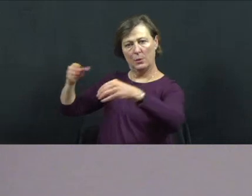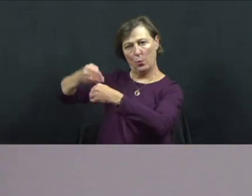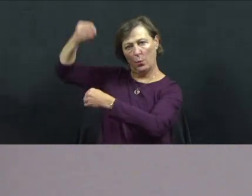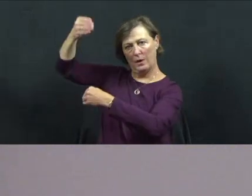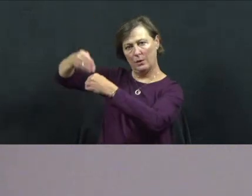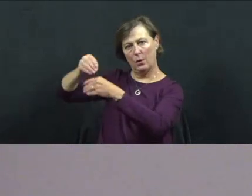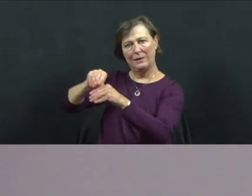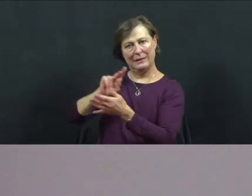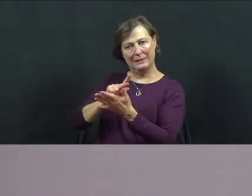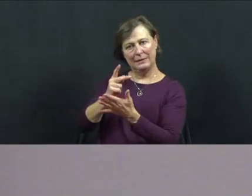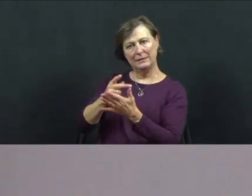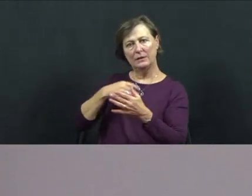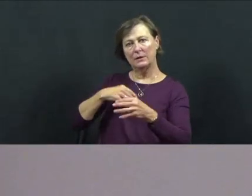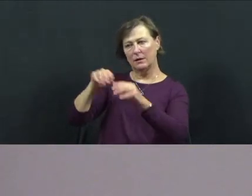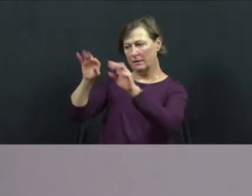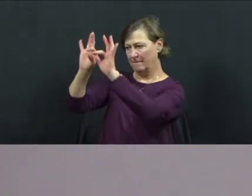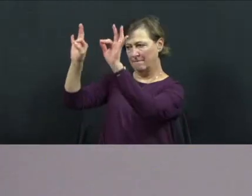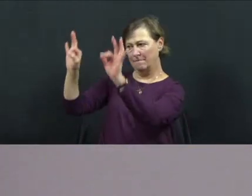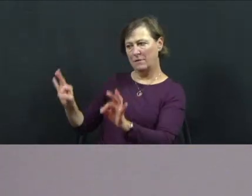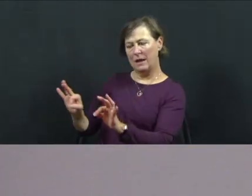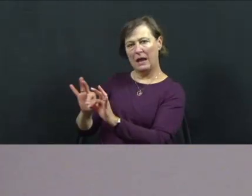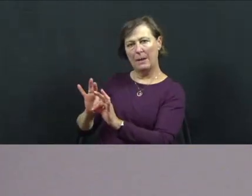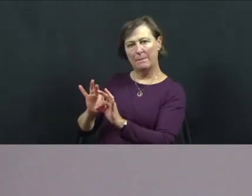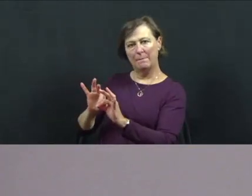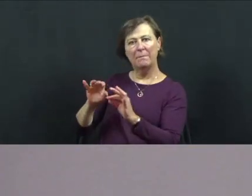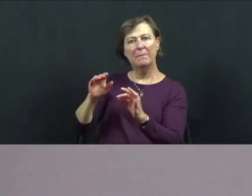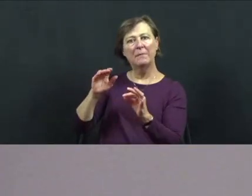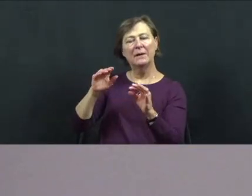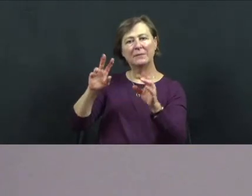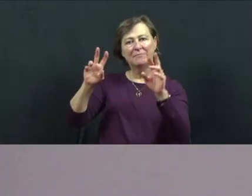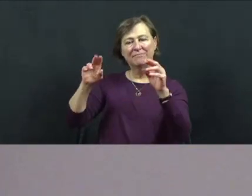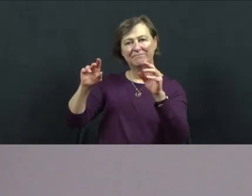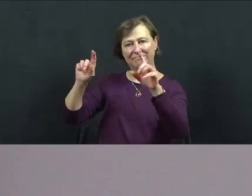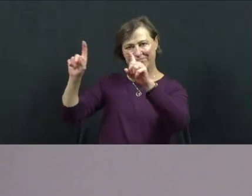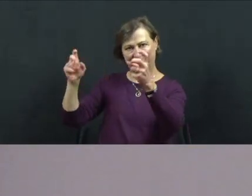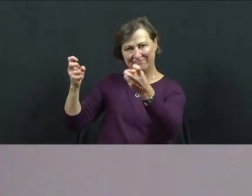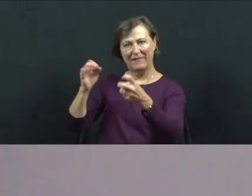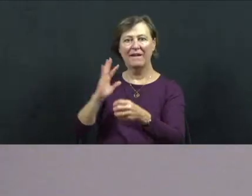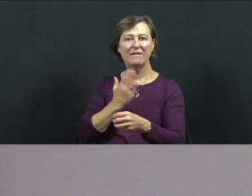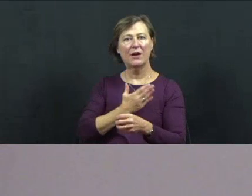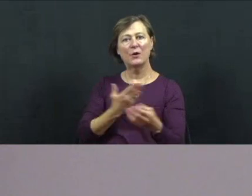of our closing words, and while I don't typically send up requests to a higher